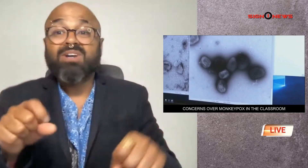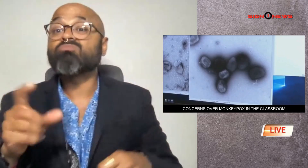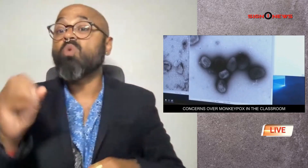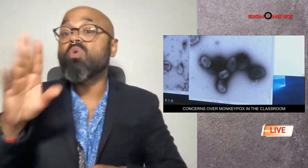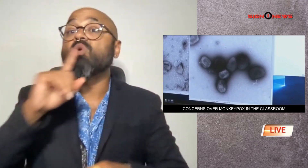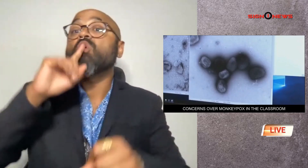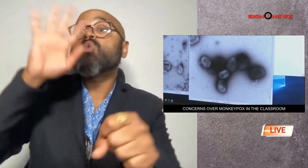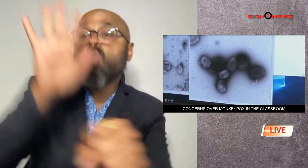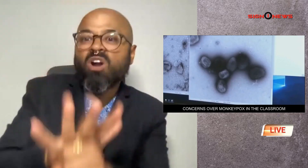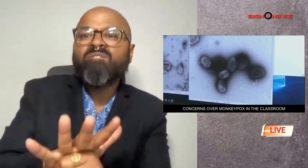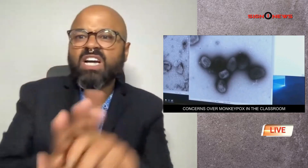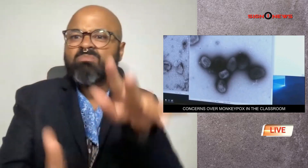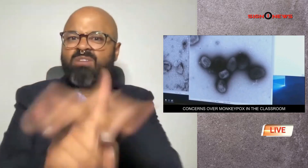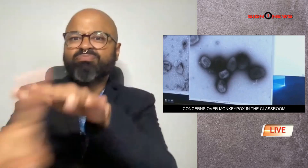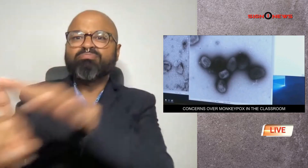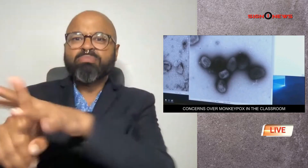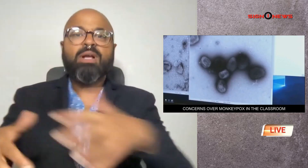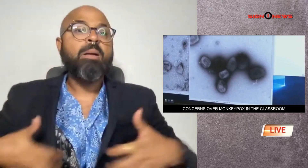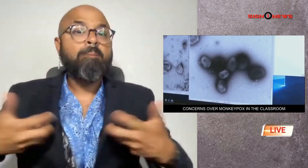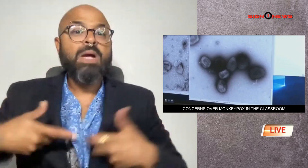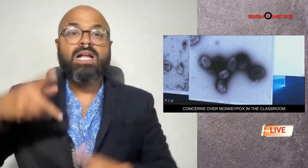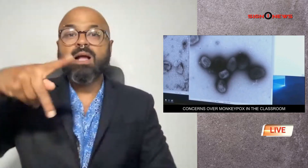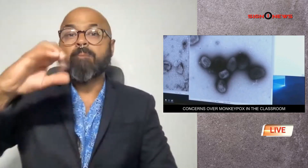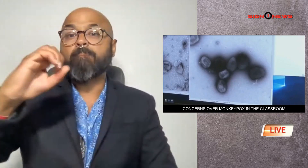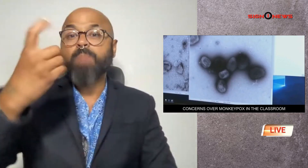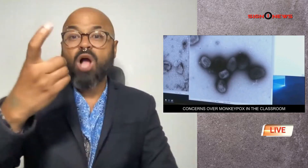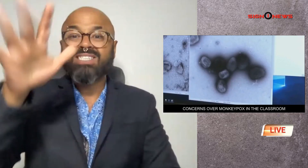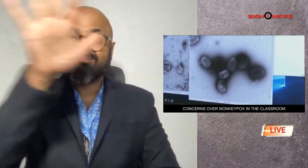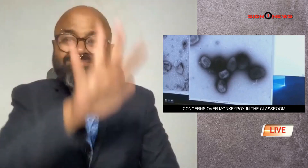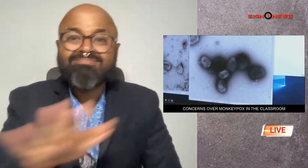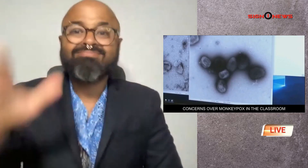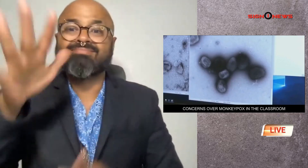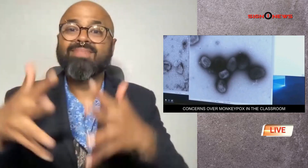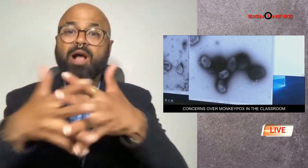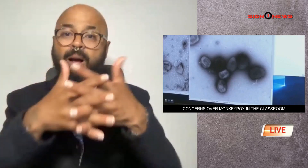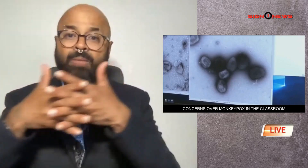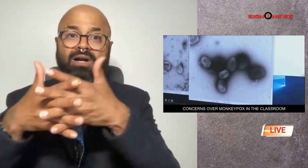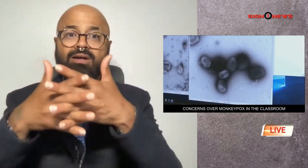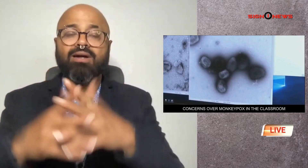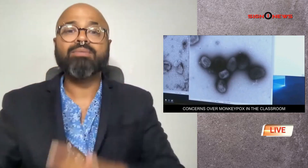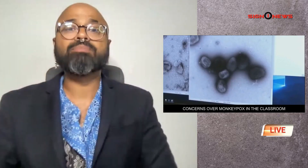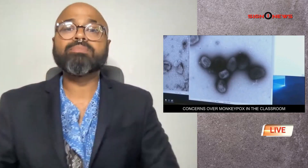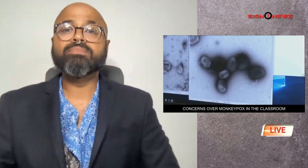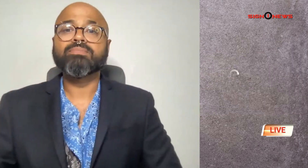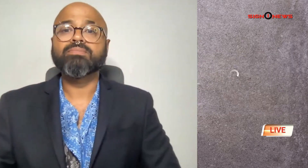there are more than 6600 possible confirmed cases of monkeypox across